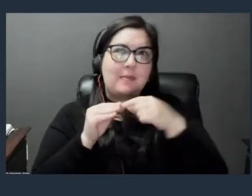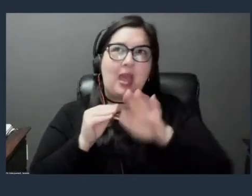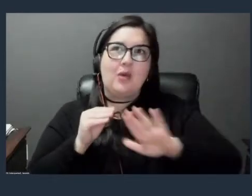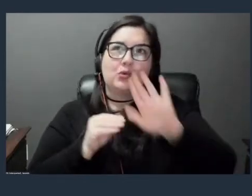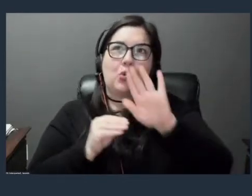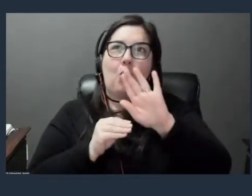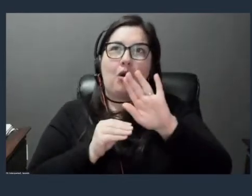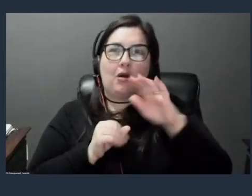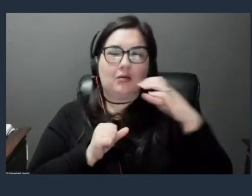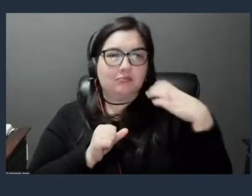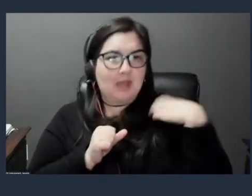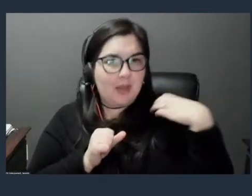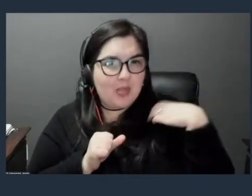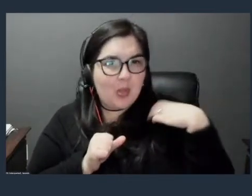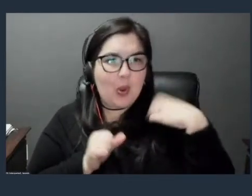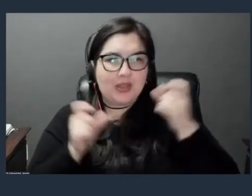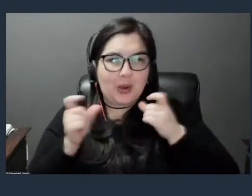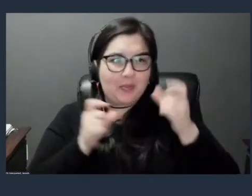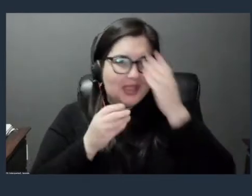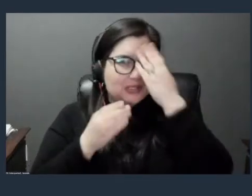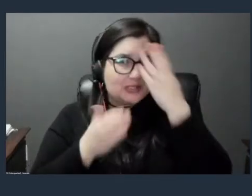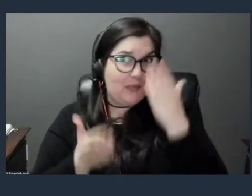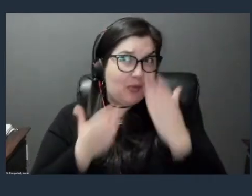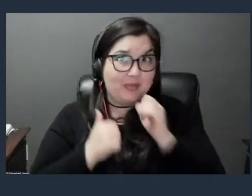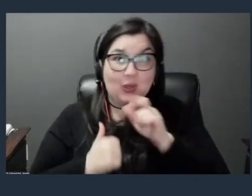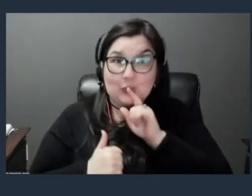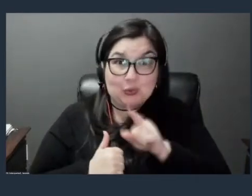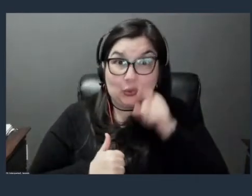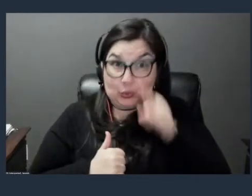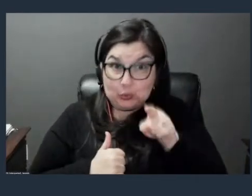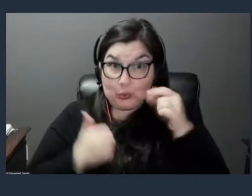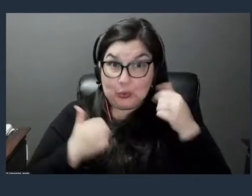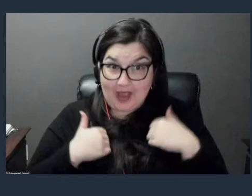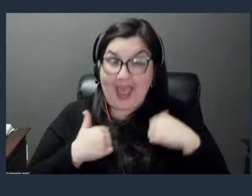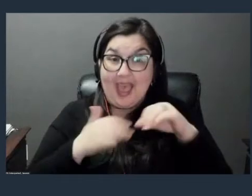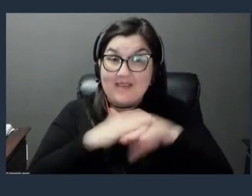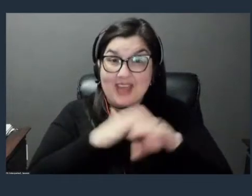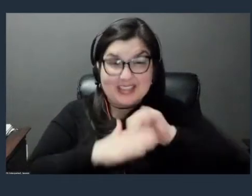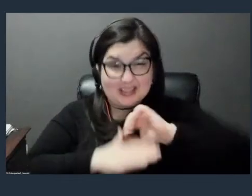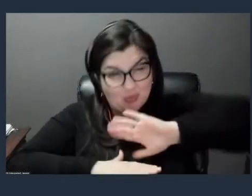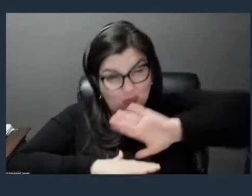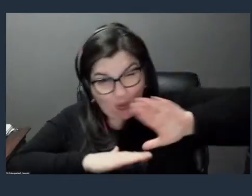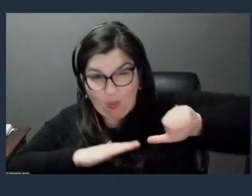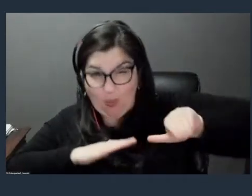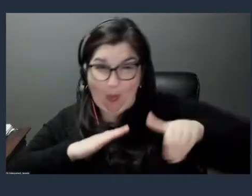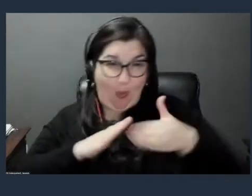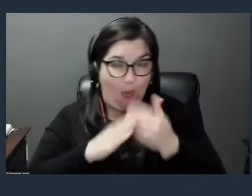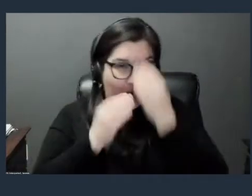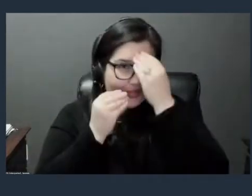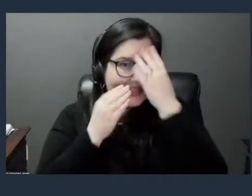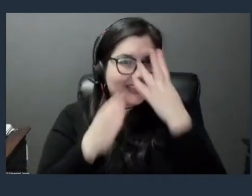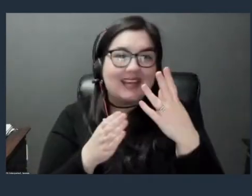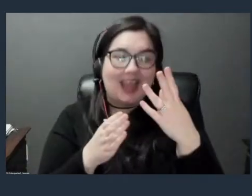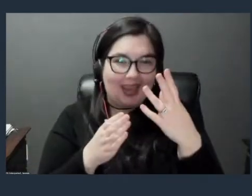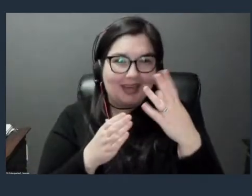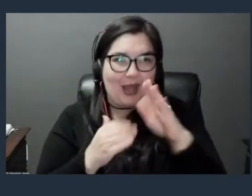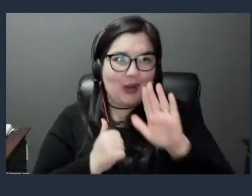It's probably not true that you have access to all of the data that your employer has, right?